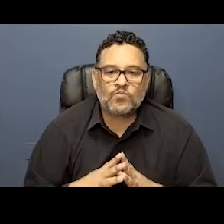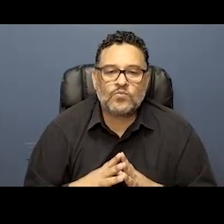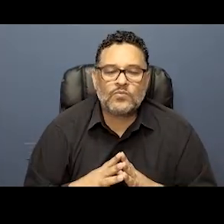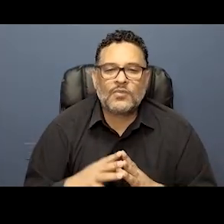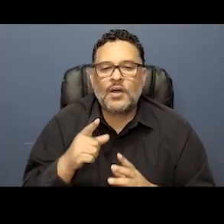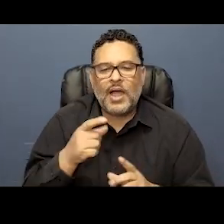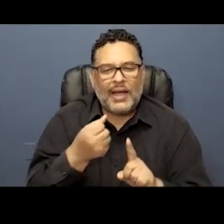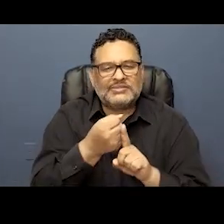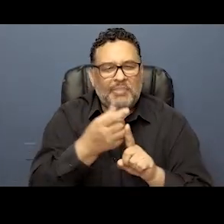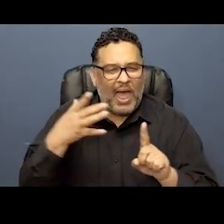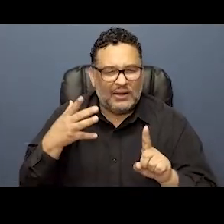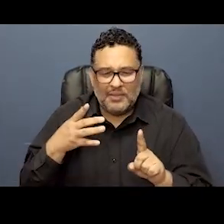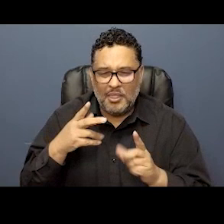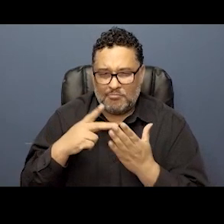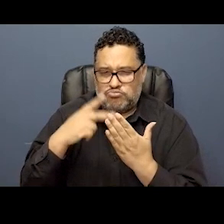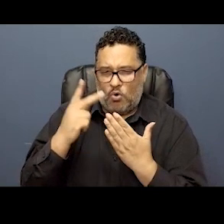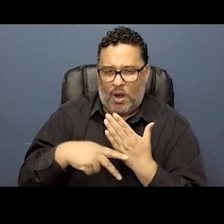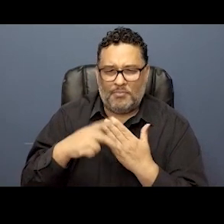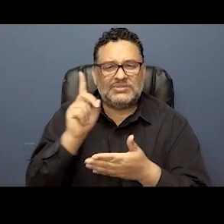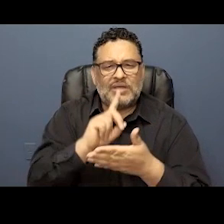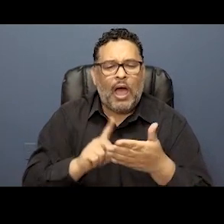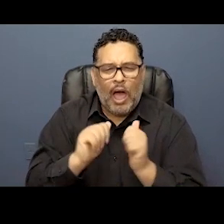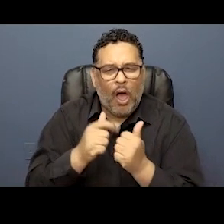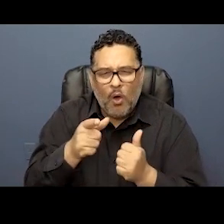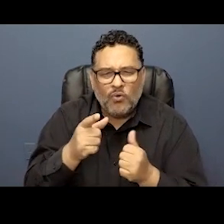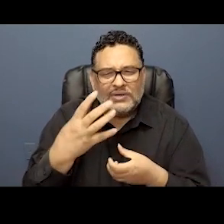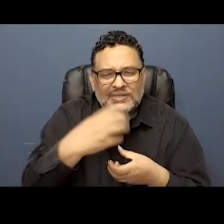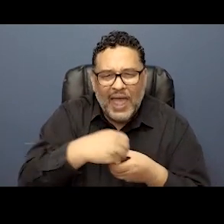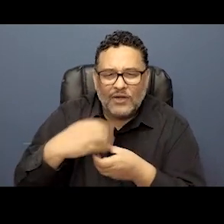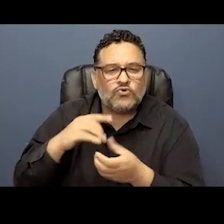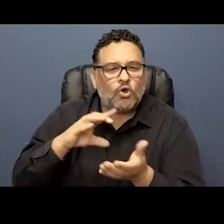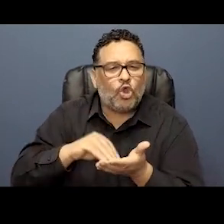[Alex] Expanding on the program design, how did you engage learners or